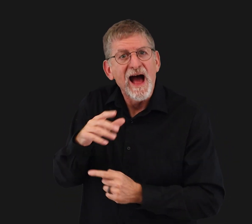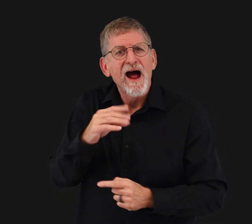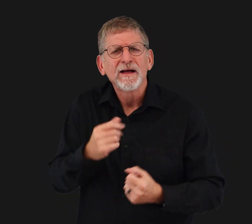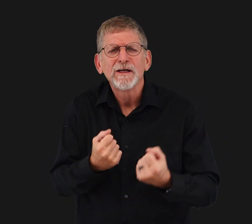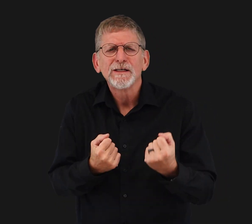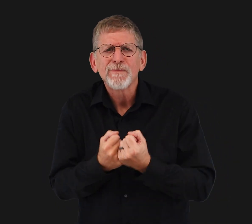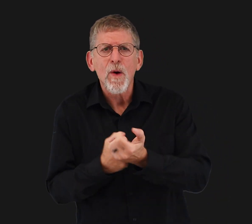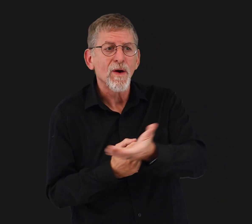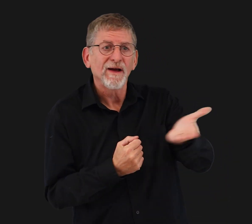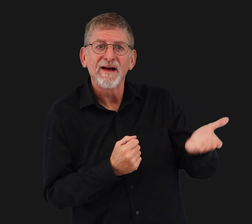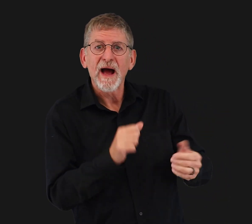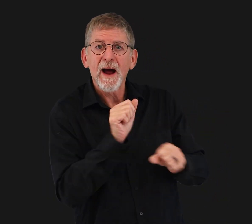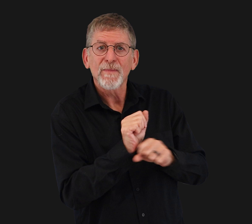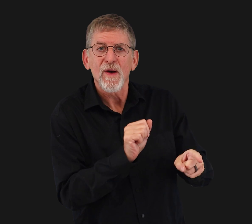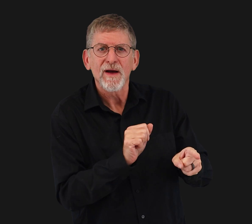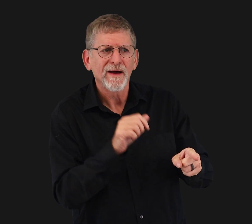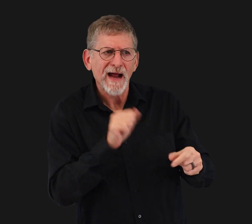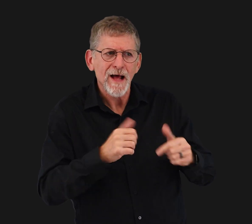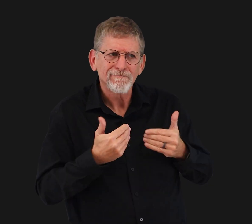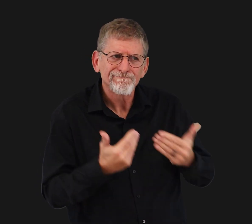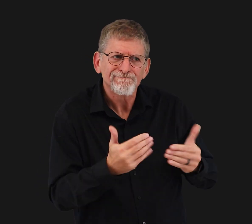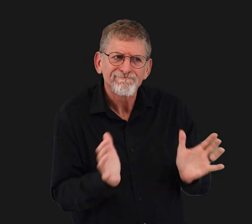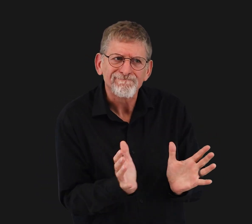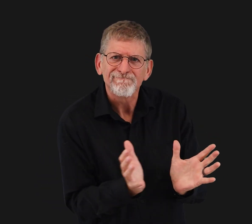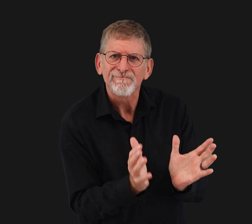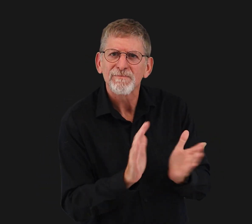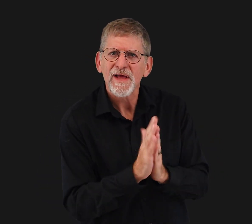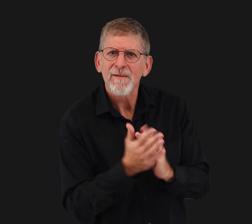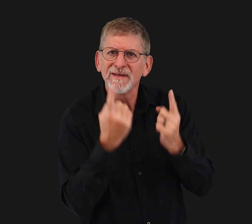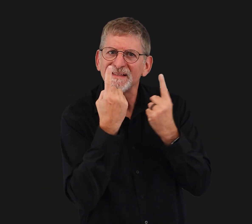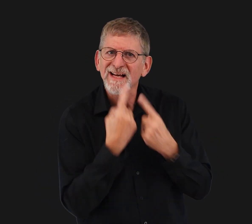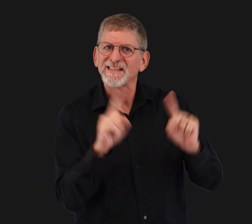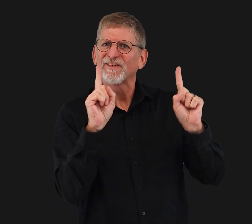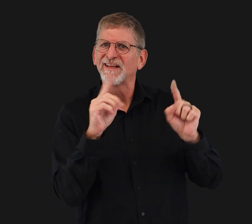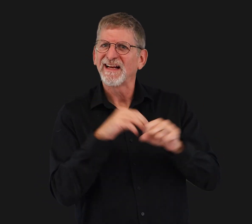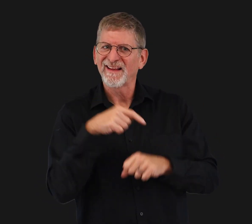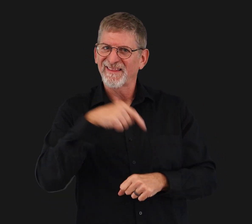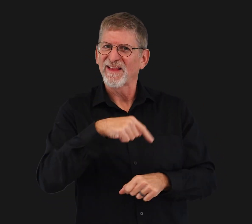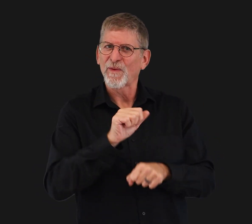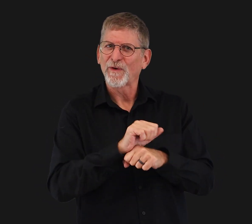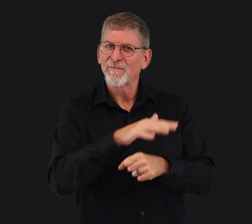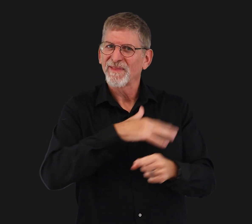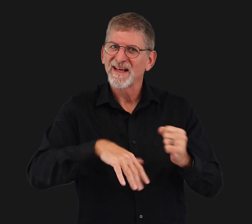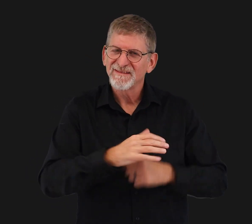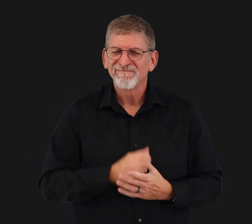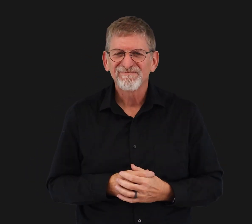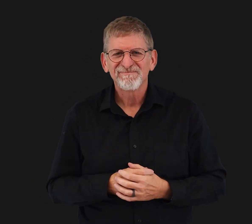and to support these employees to be successful in the workplace.